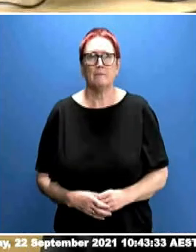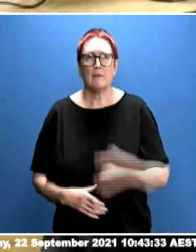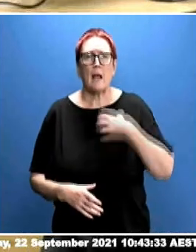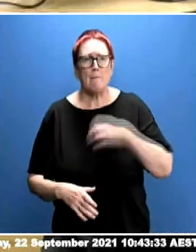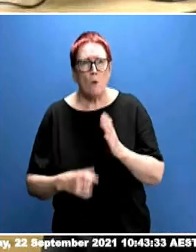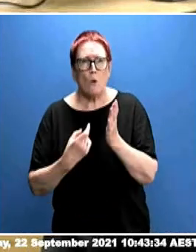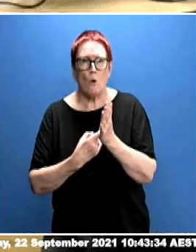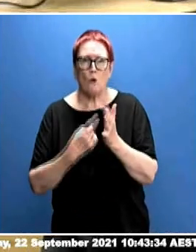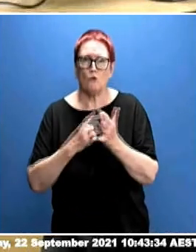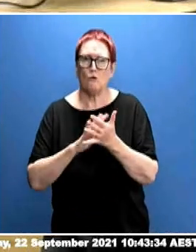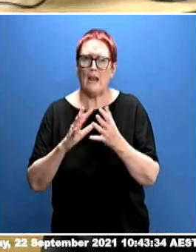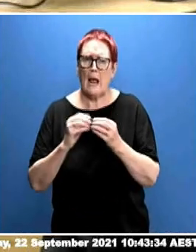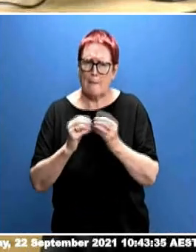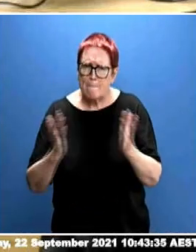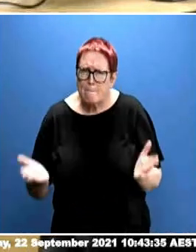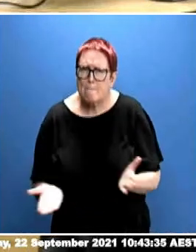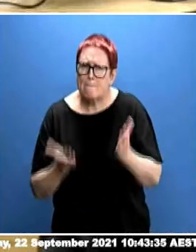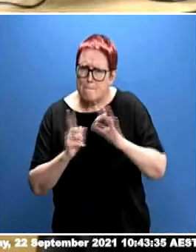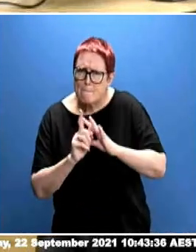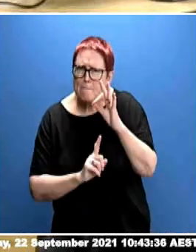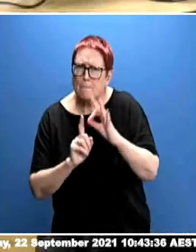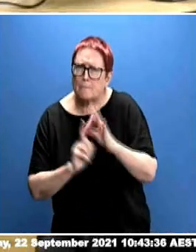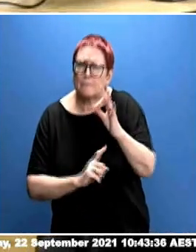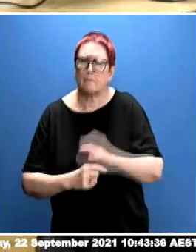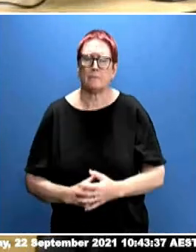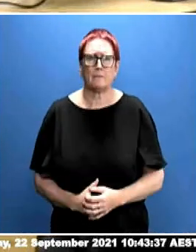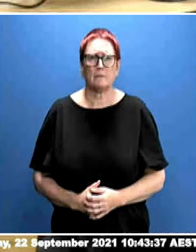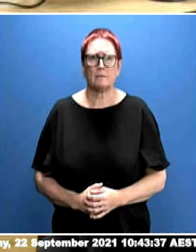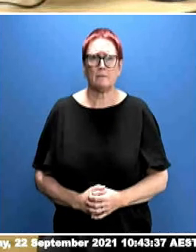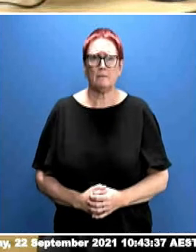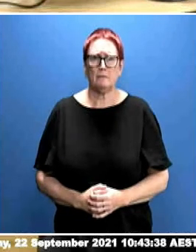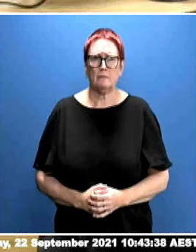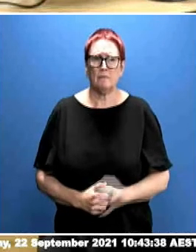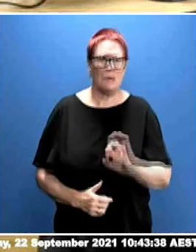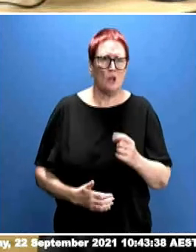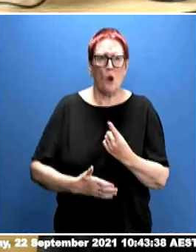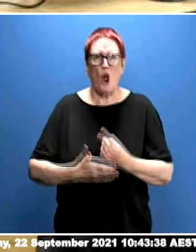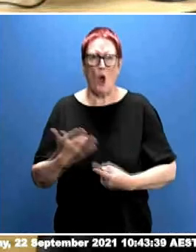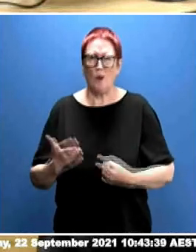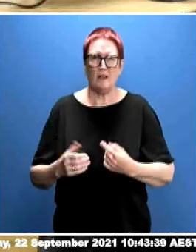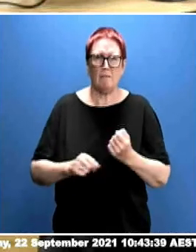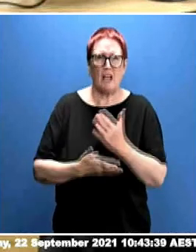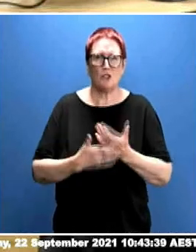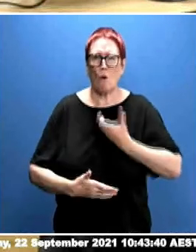rehabilitation, rather than just being made comfortable to sit there.